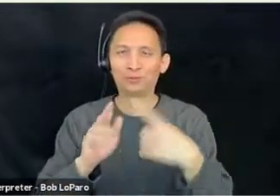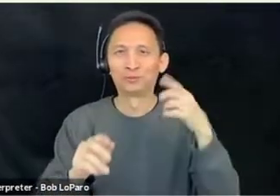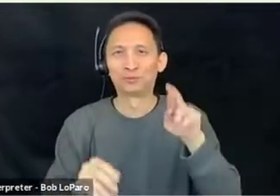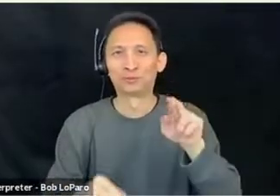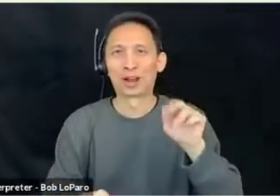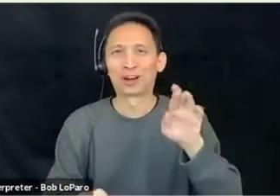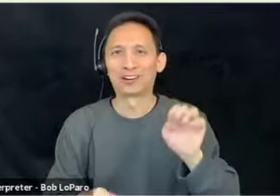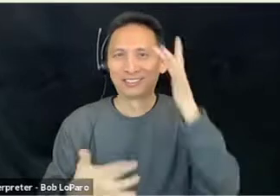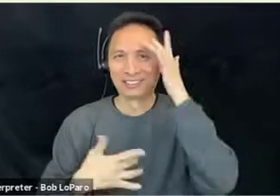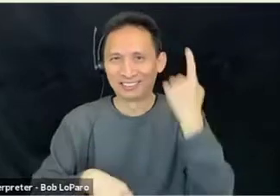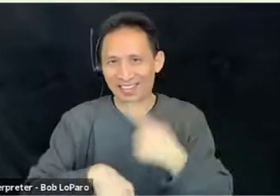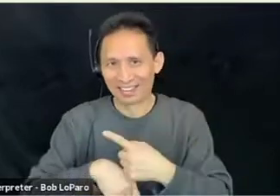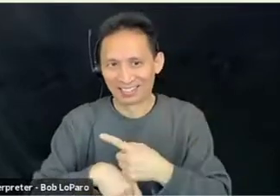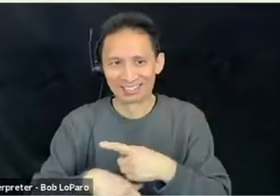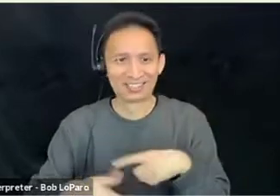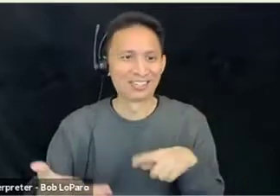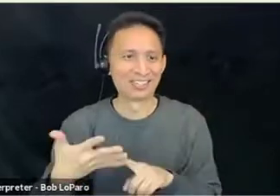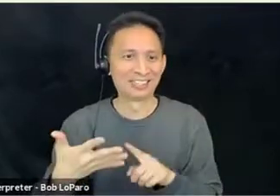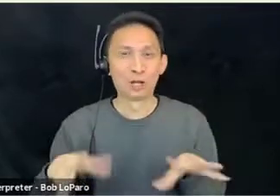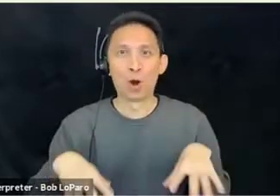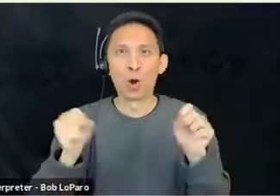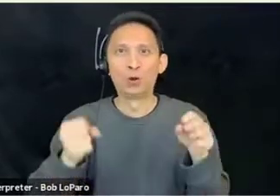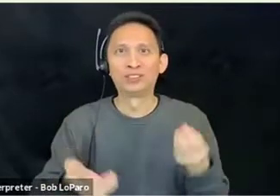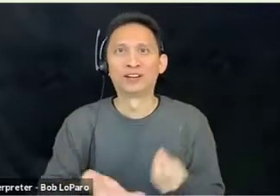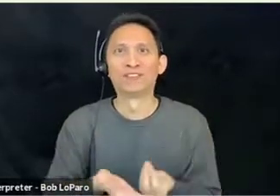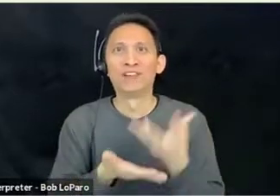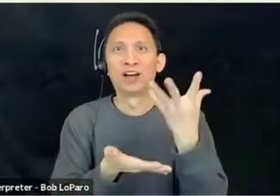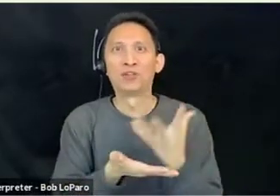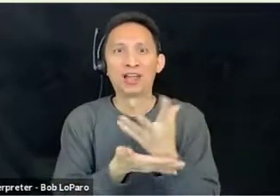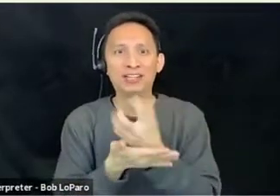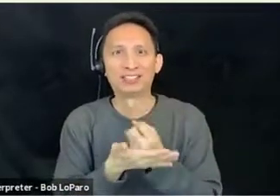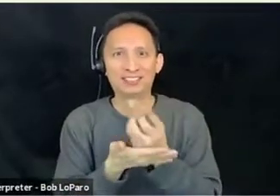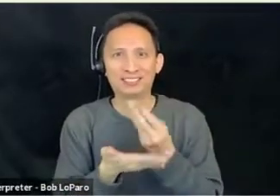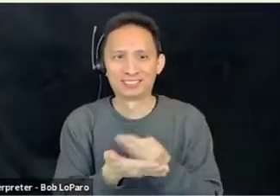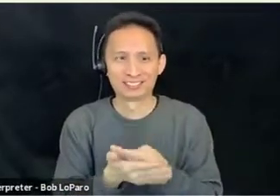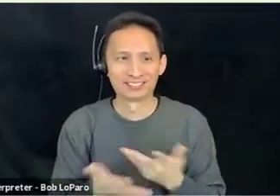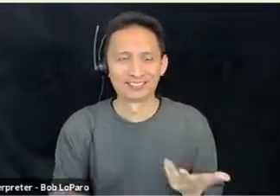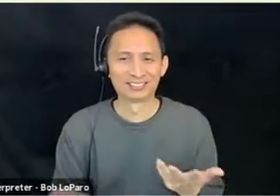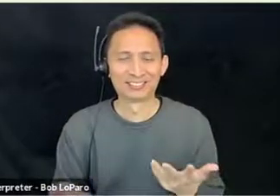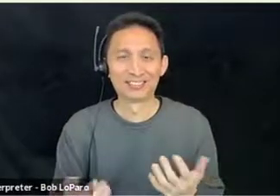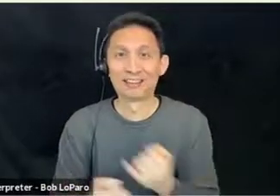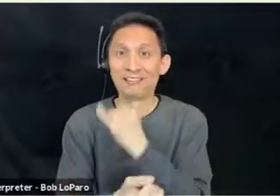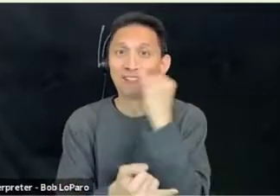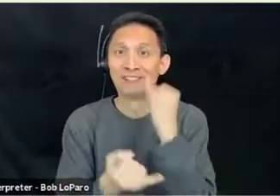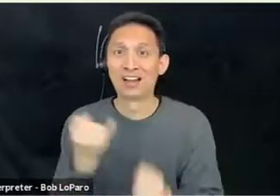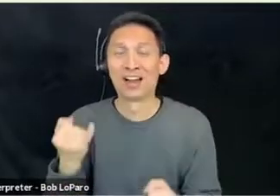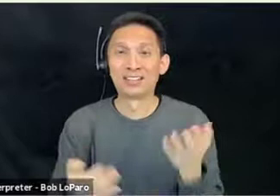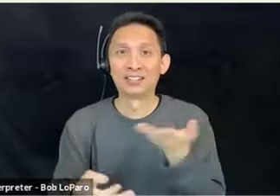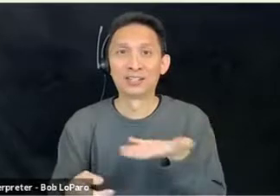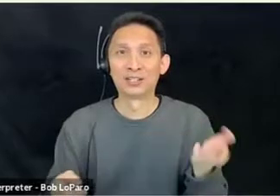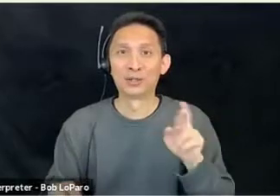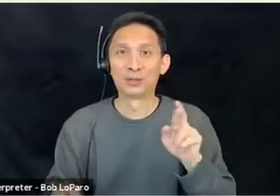and then also hosting a fundraiser. And here's a few resources that we listed,